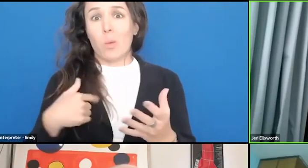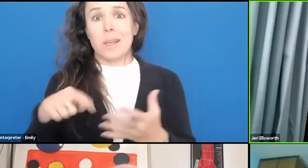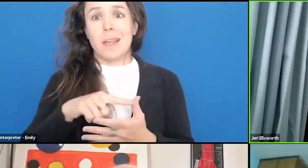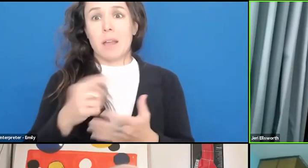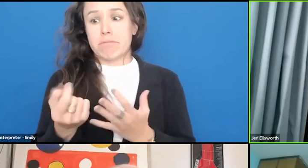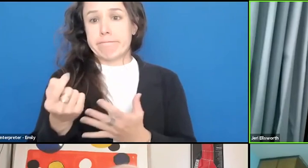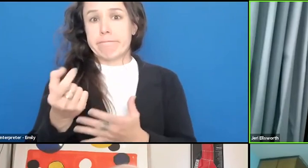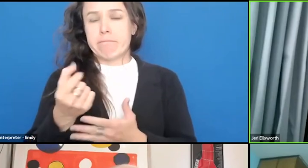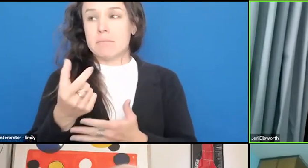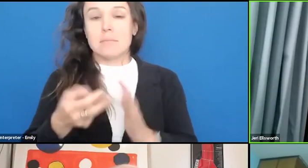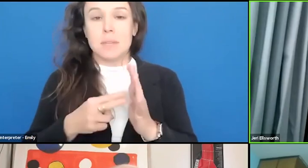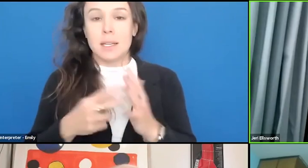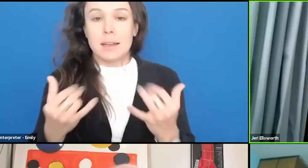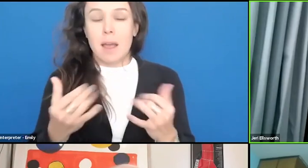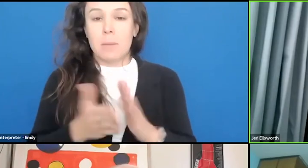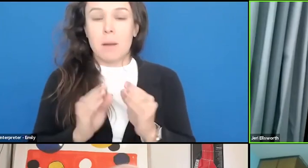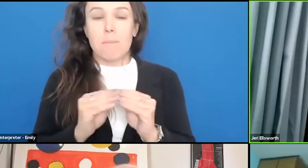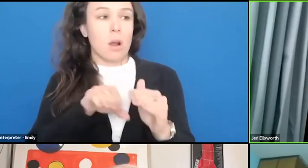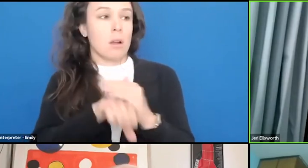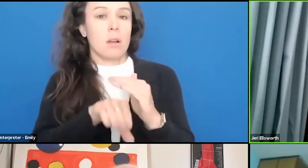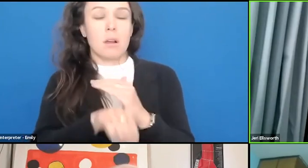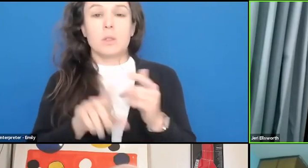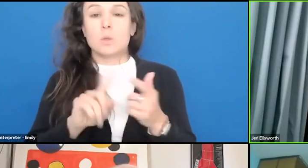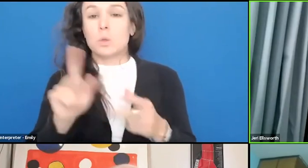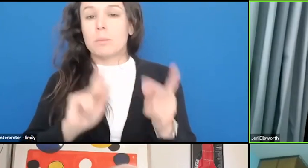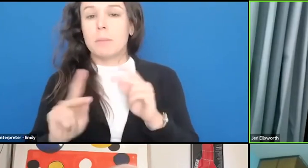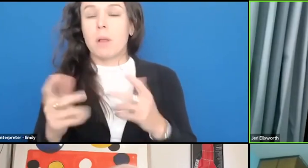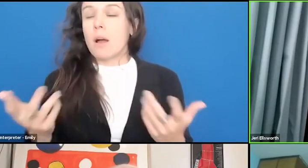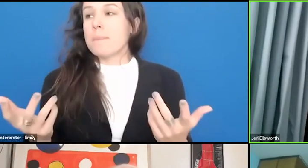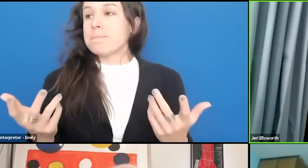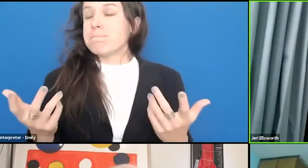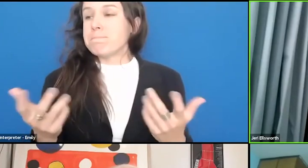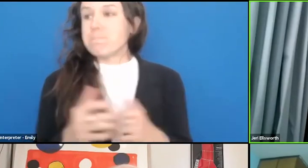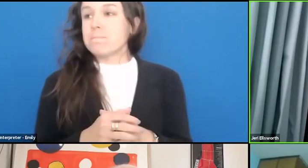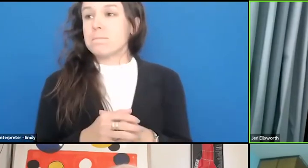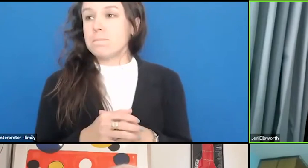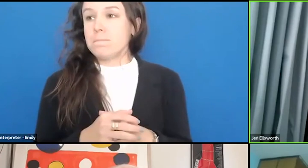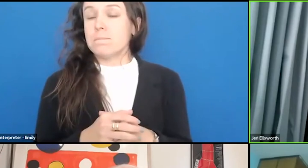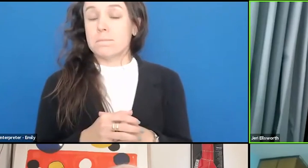accessible to folks that are maybe I think when we're preparing for this presentation, someone